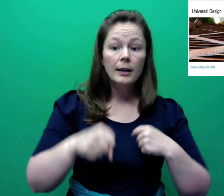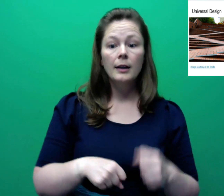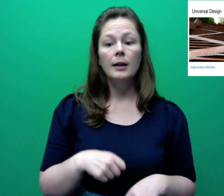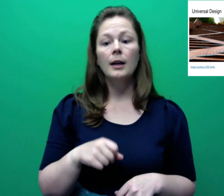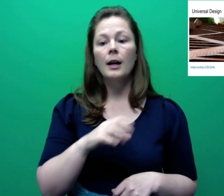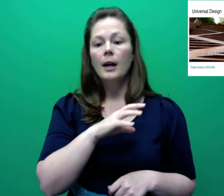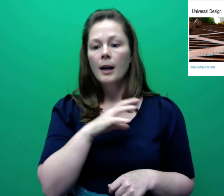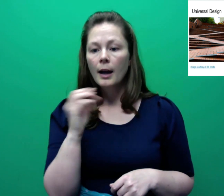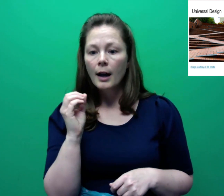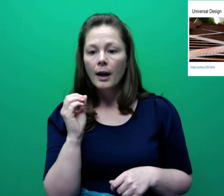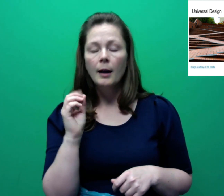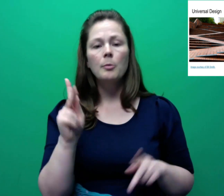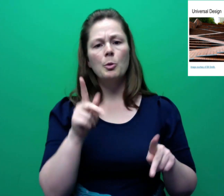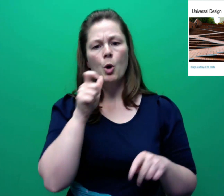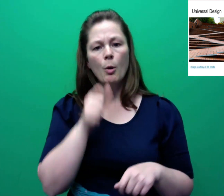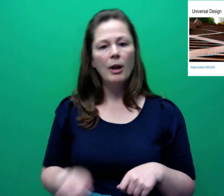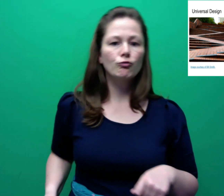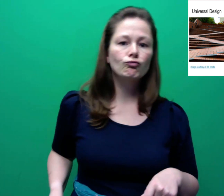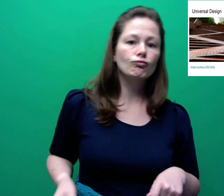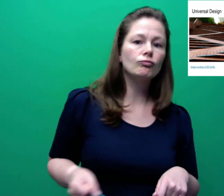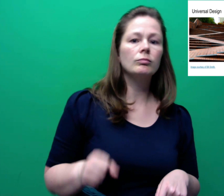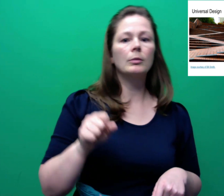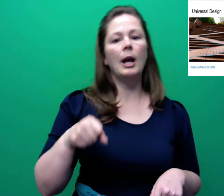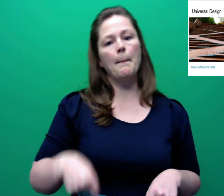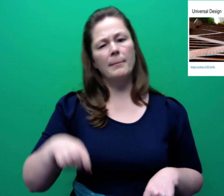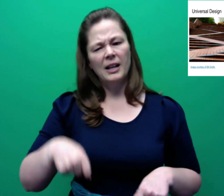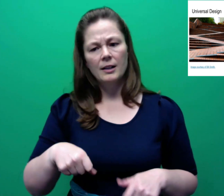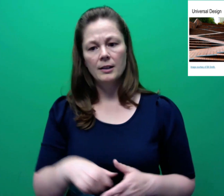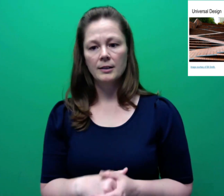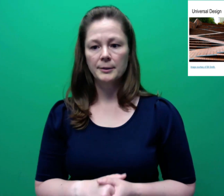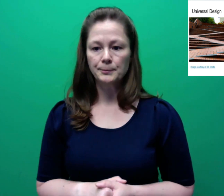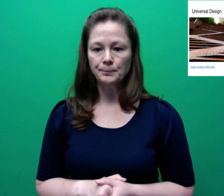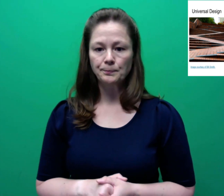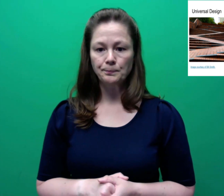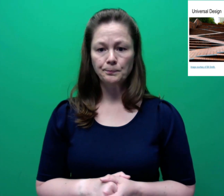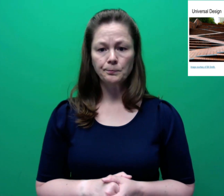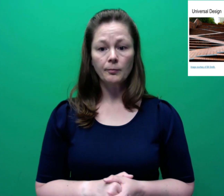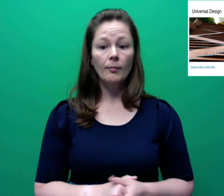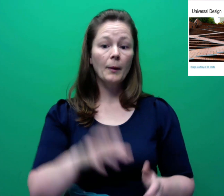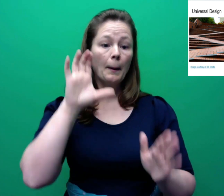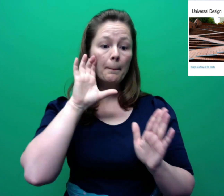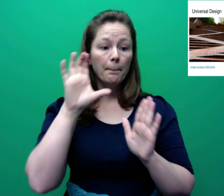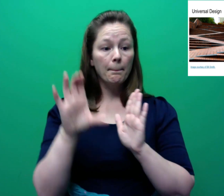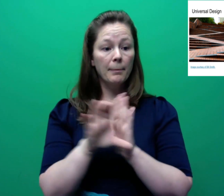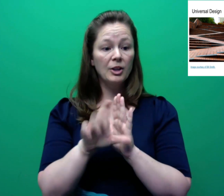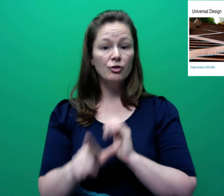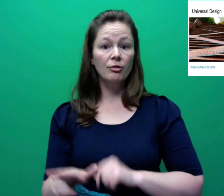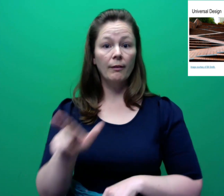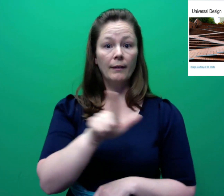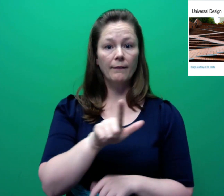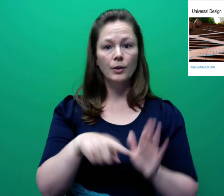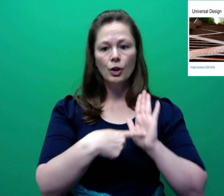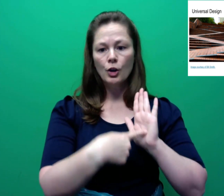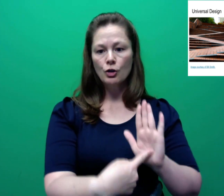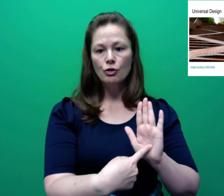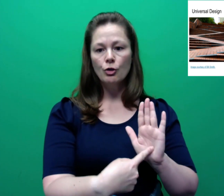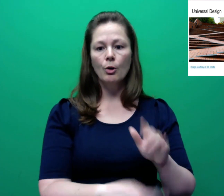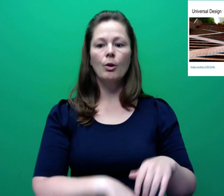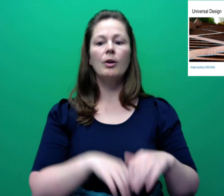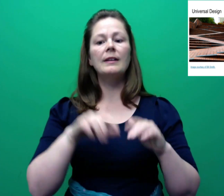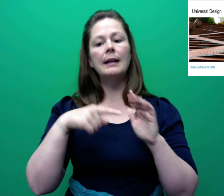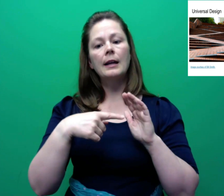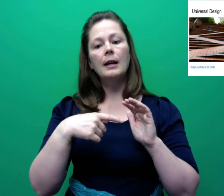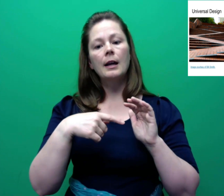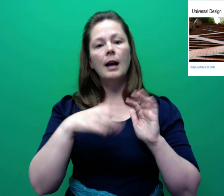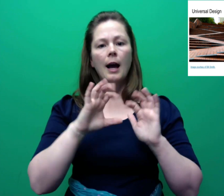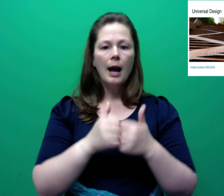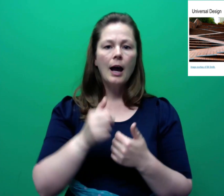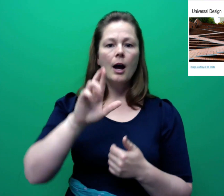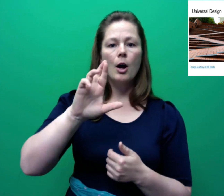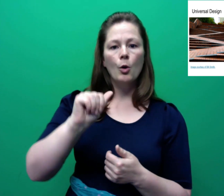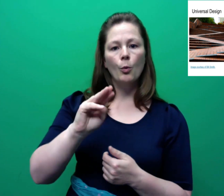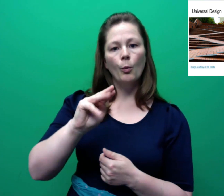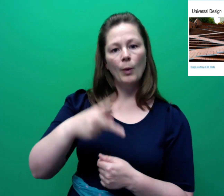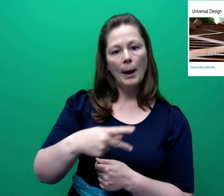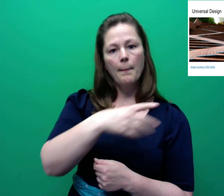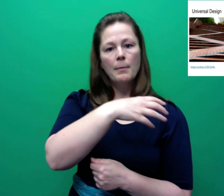on bikes and people with luggage. The image here shows an example of a set of